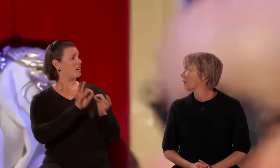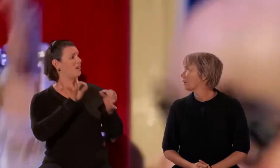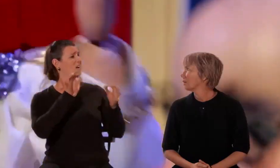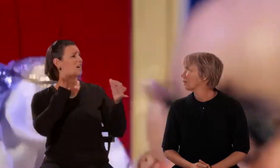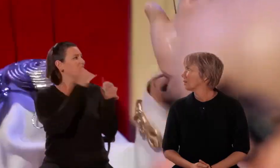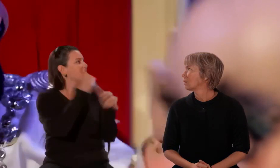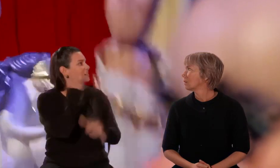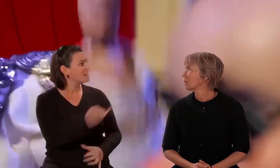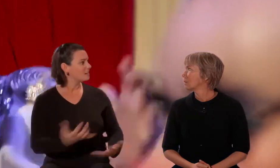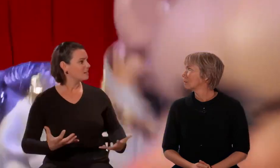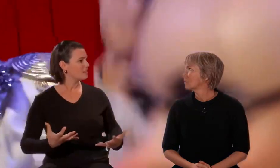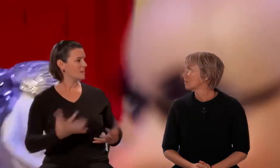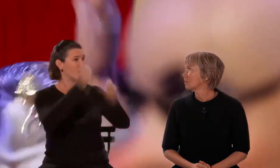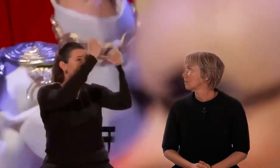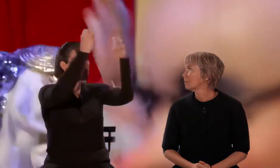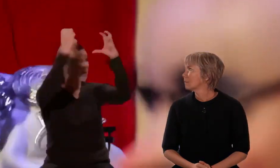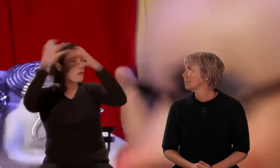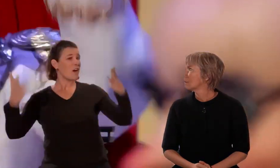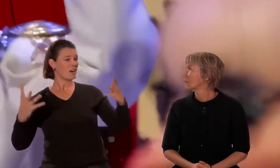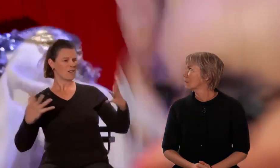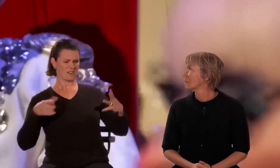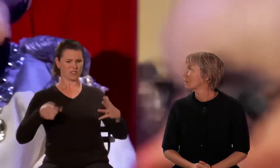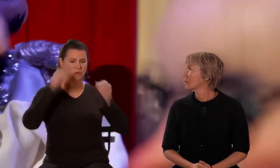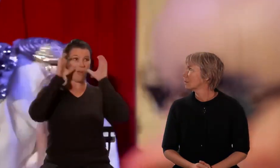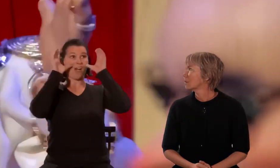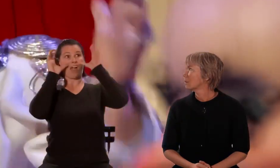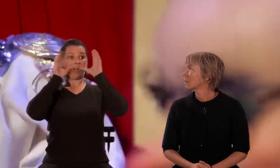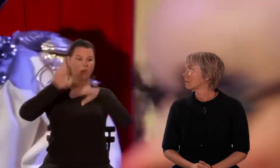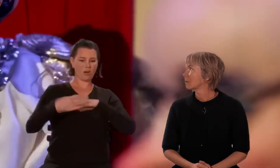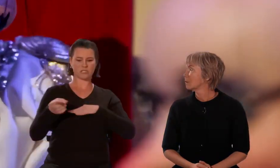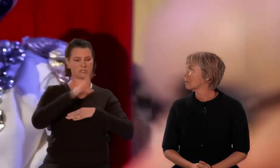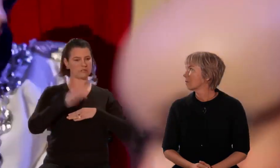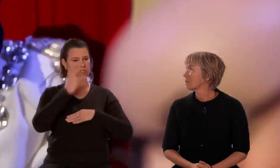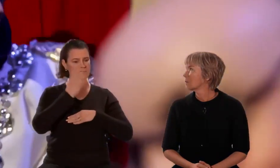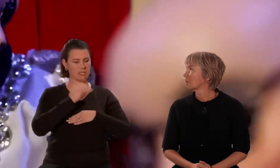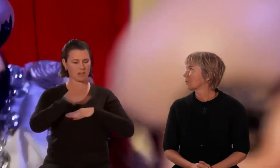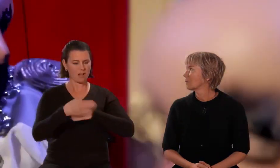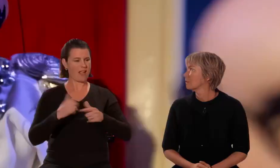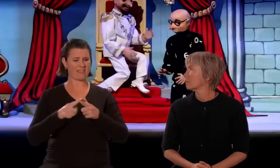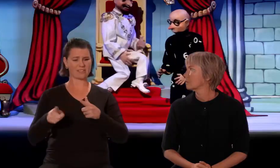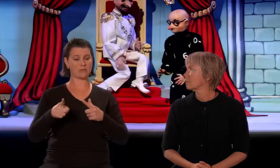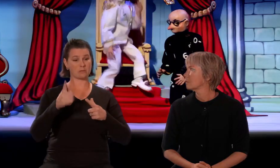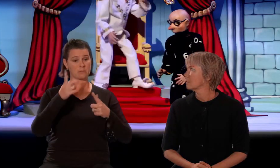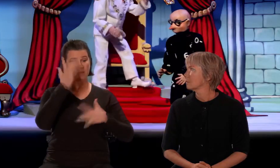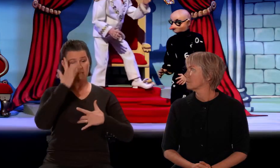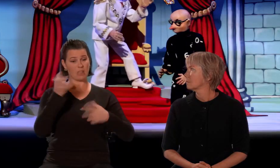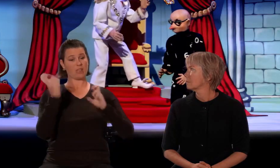Fireworks would keep the Princess Lenore awake! She would not get any sleep at all, and she would be ill again. Oh, go away!